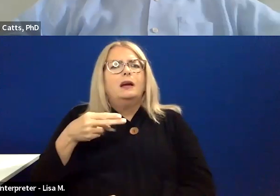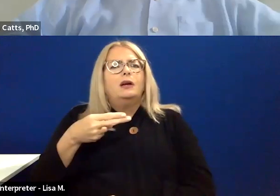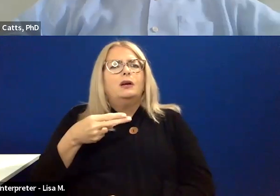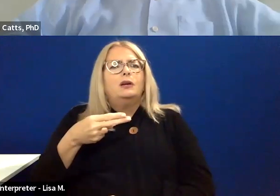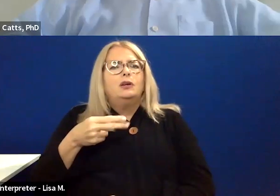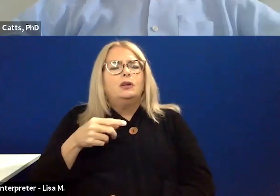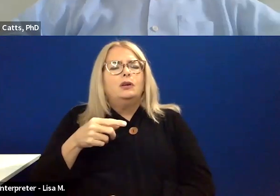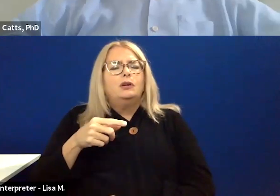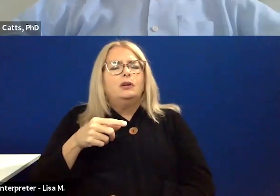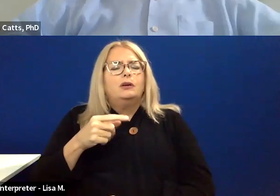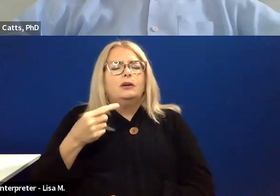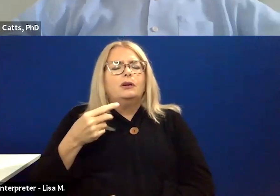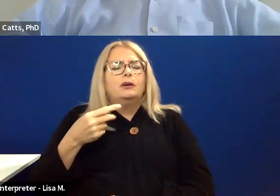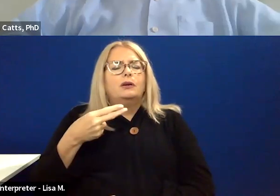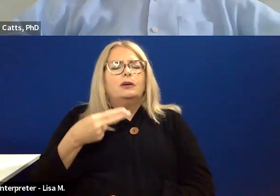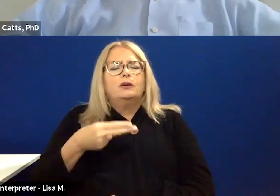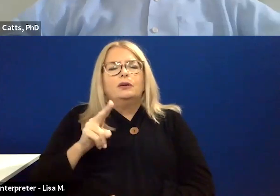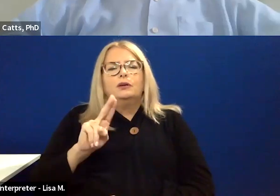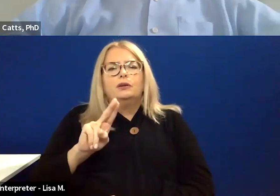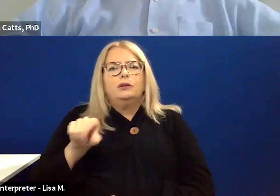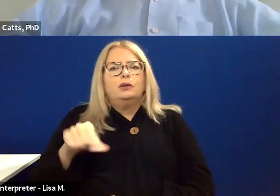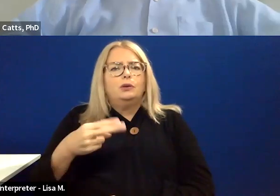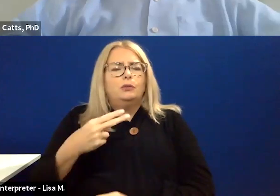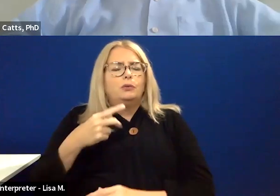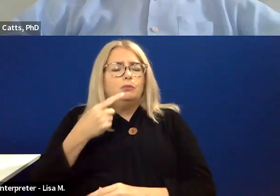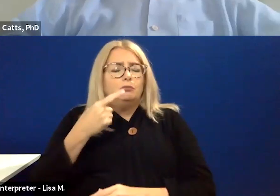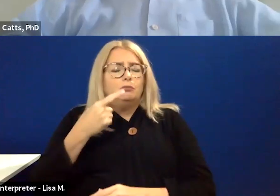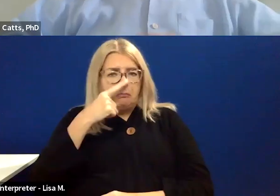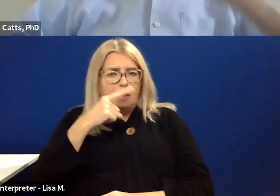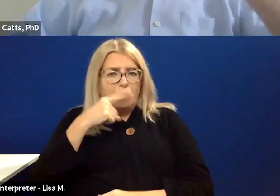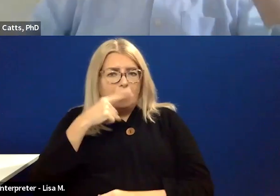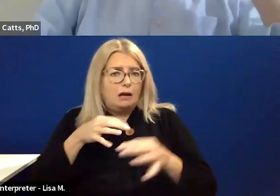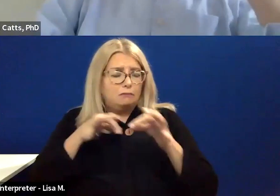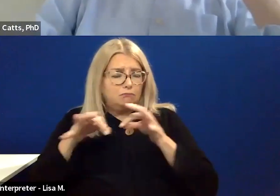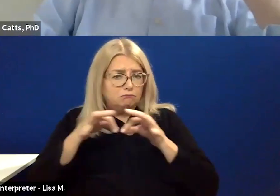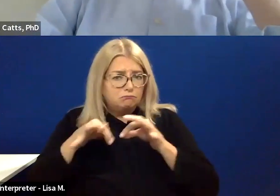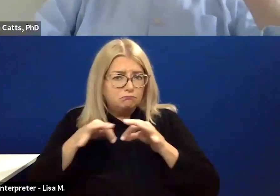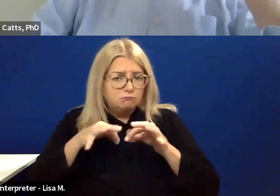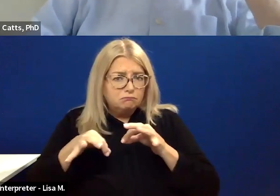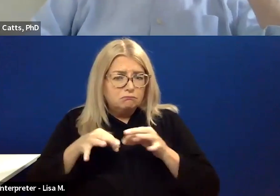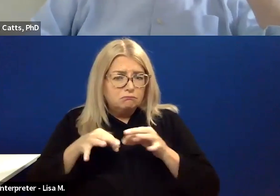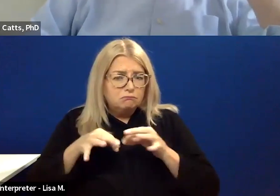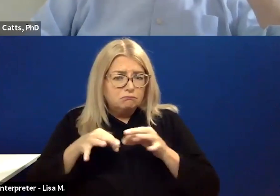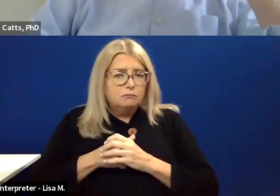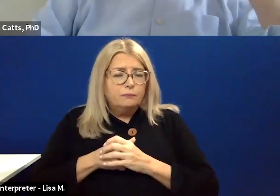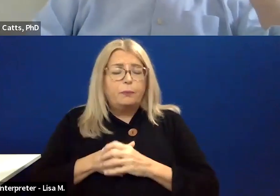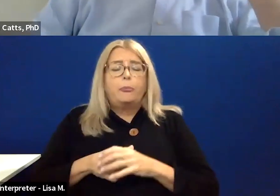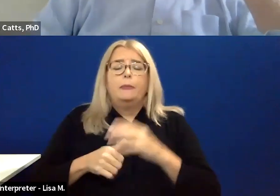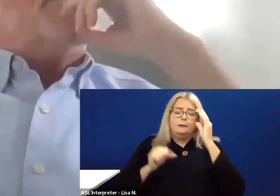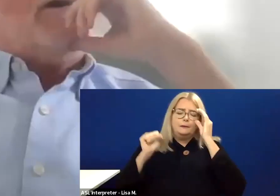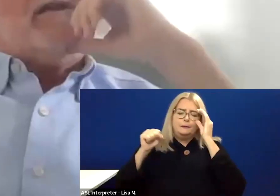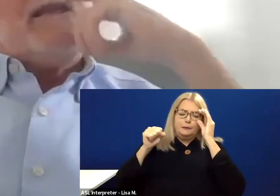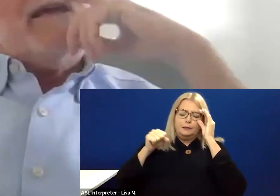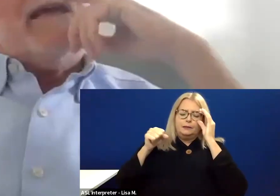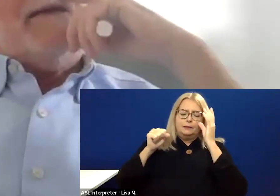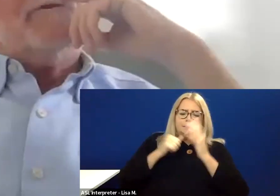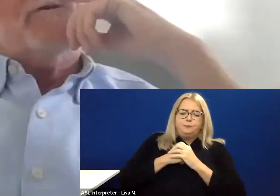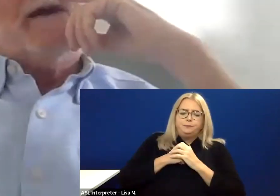especially with just your background you've lived it all yeah I mean the the point that I came to